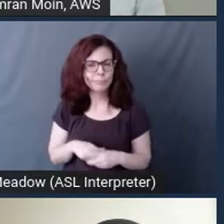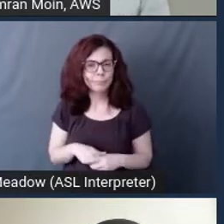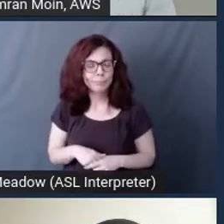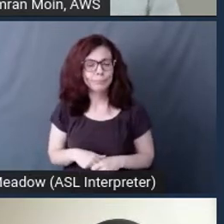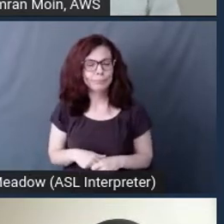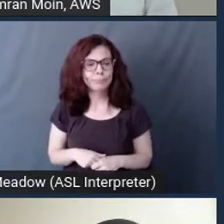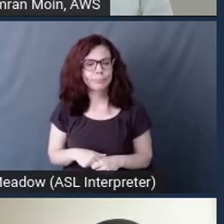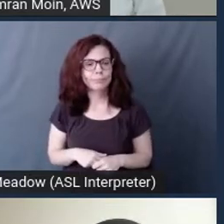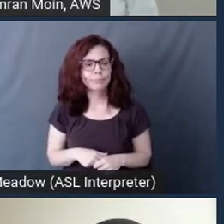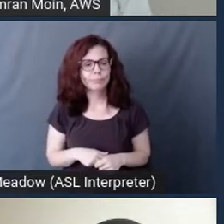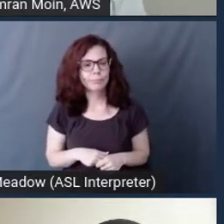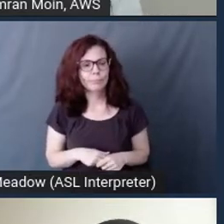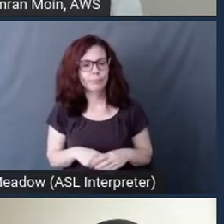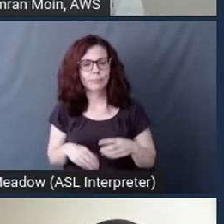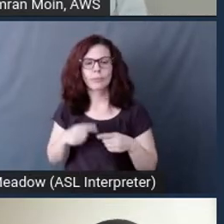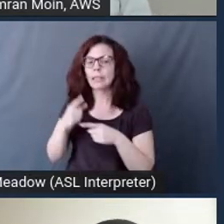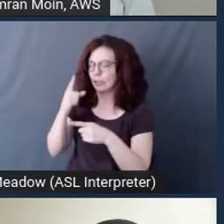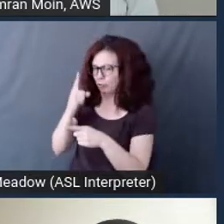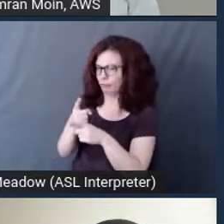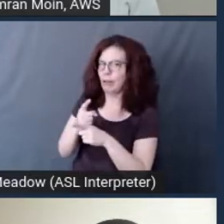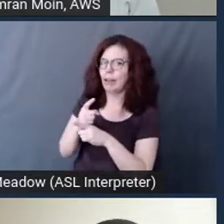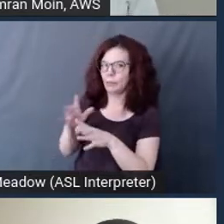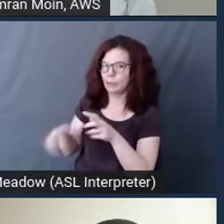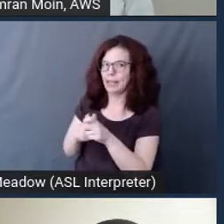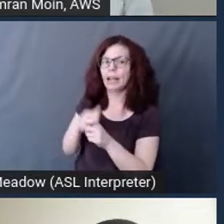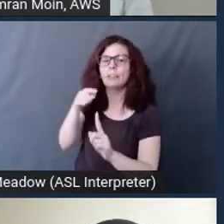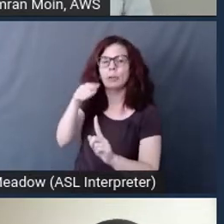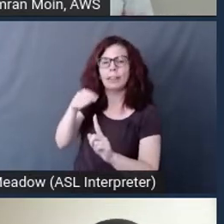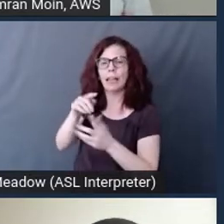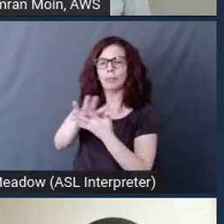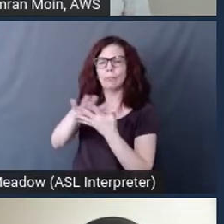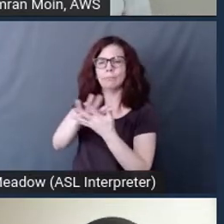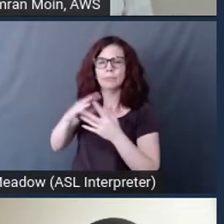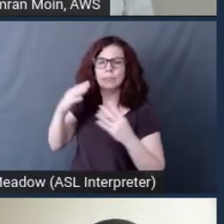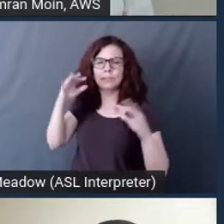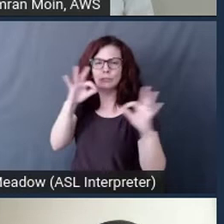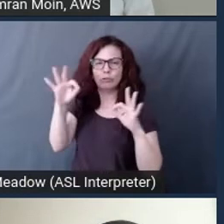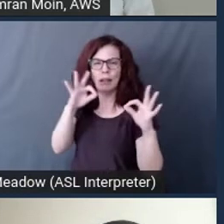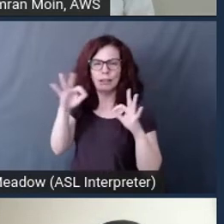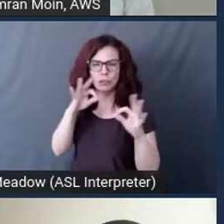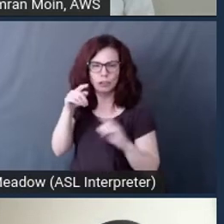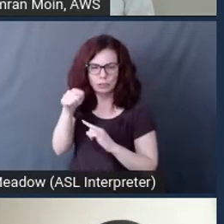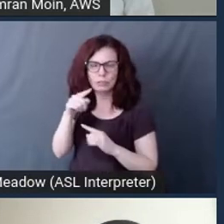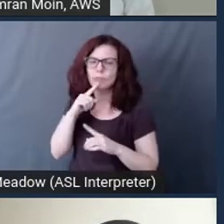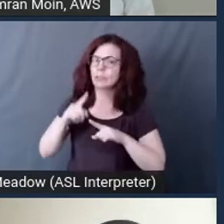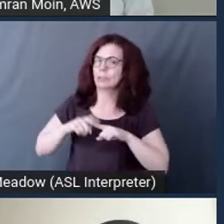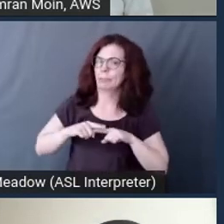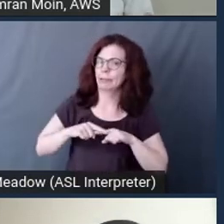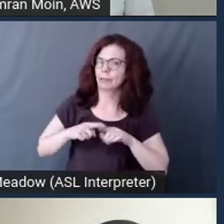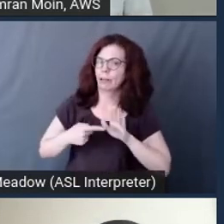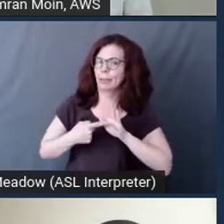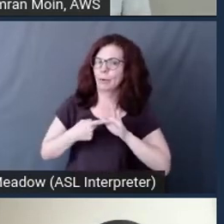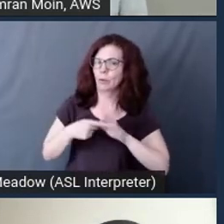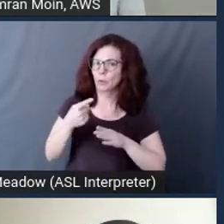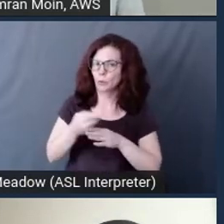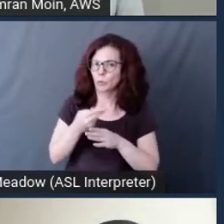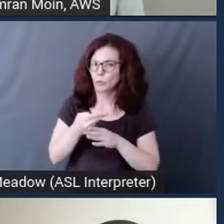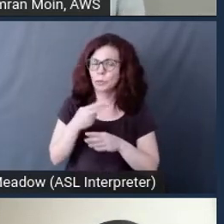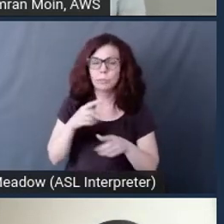That's right. And then on the background noise question, yeah, so it all depends on the actual models you're using, and then we within the specific model,